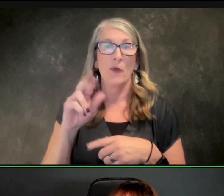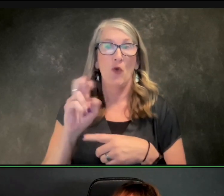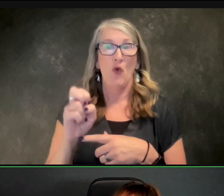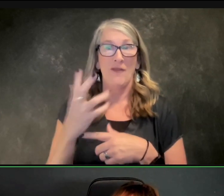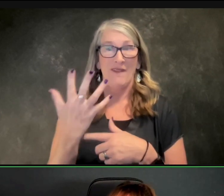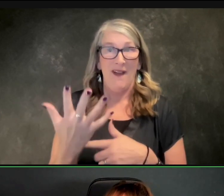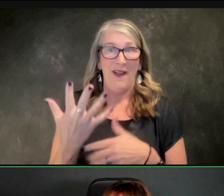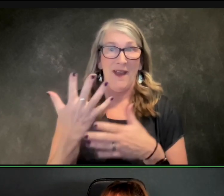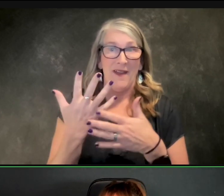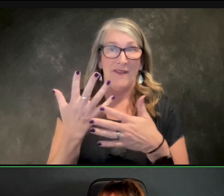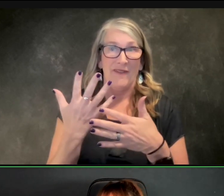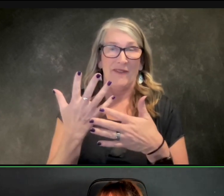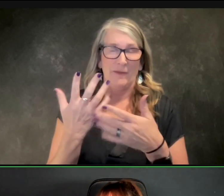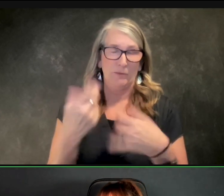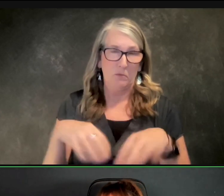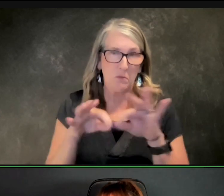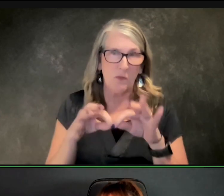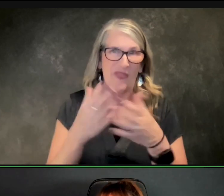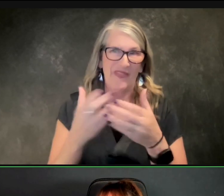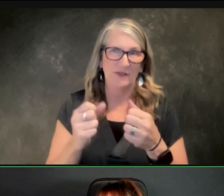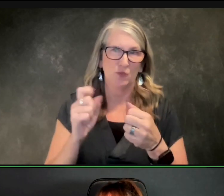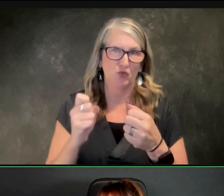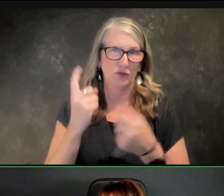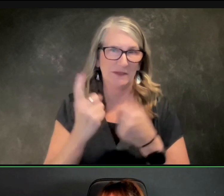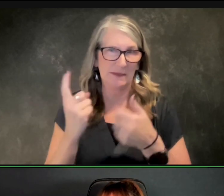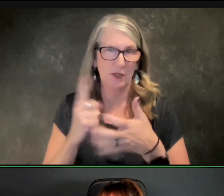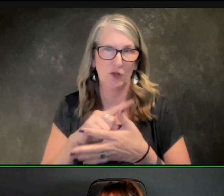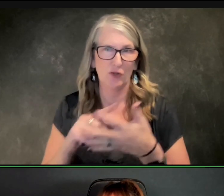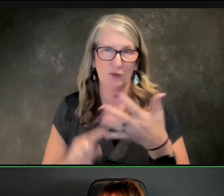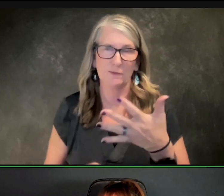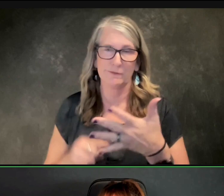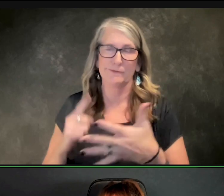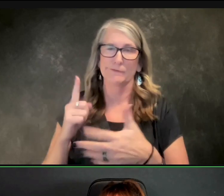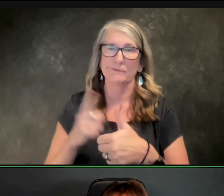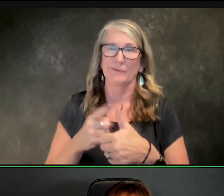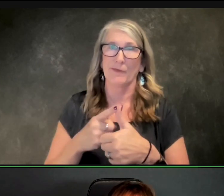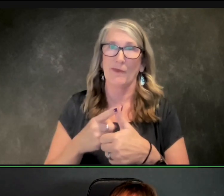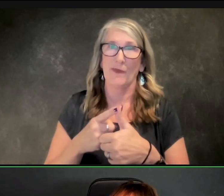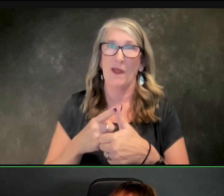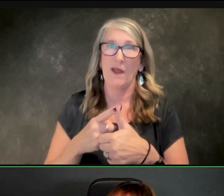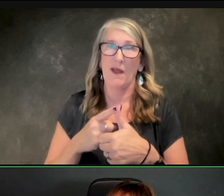to ensure every step of the way is accessible and inclusive to that deaf student.